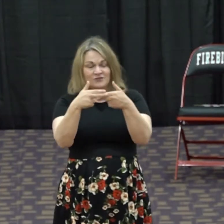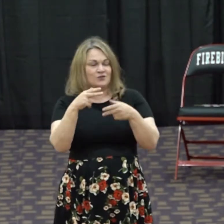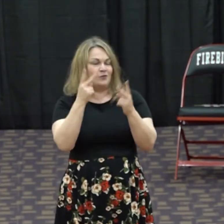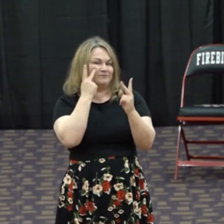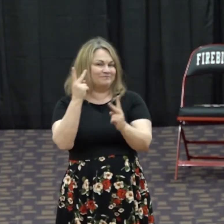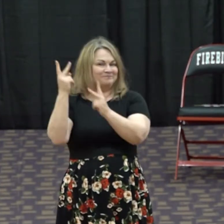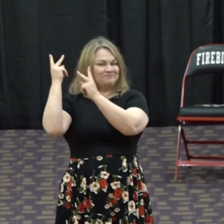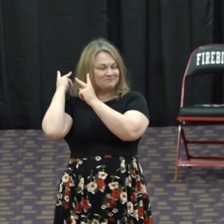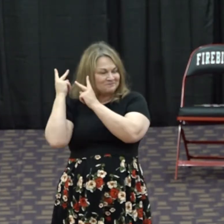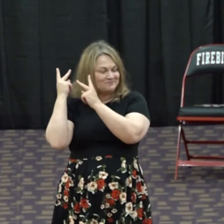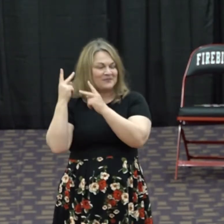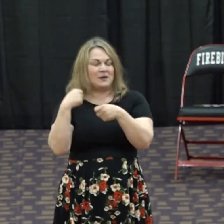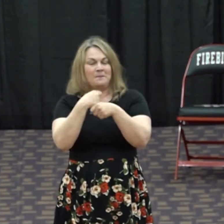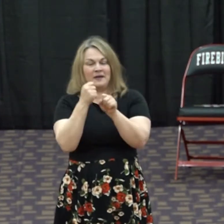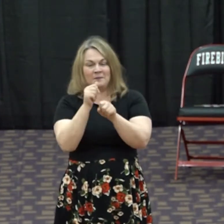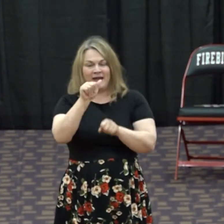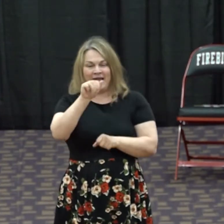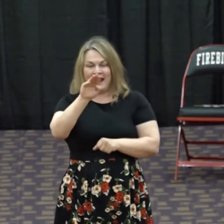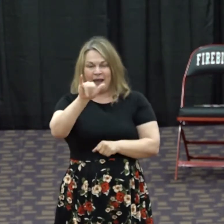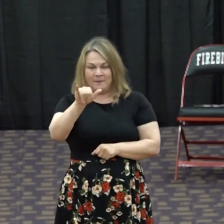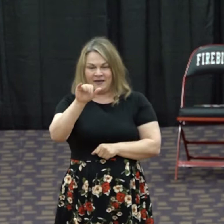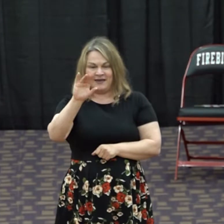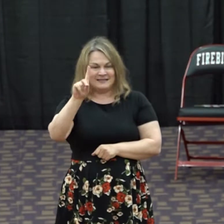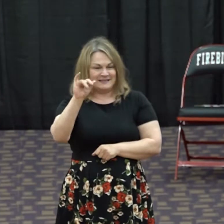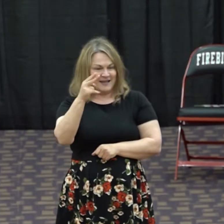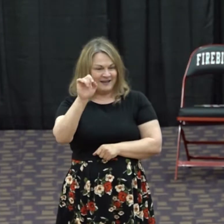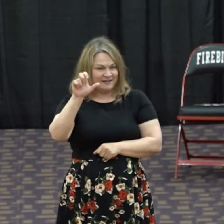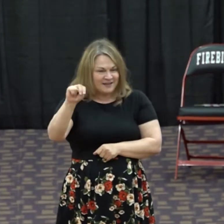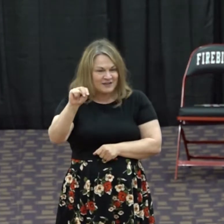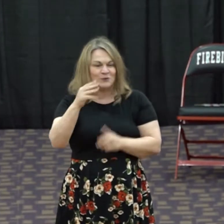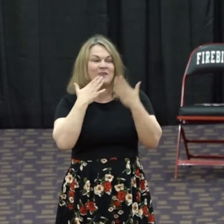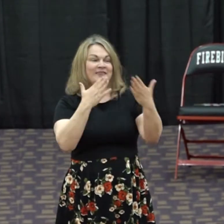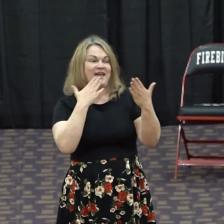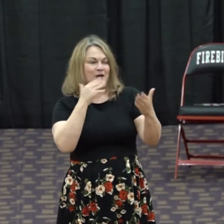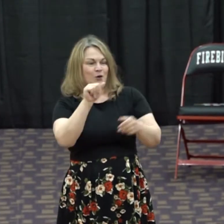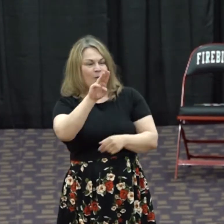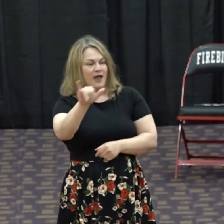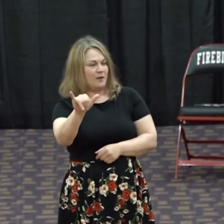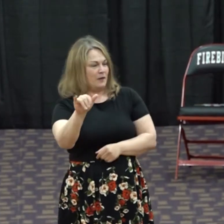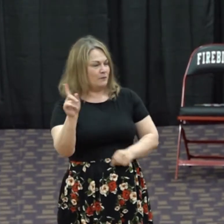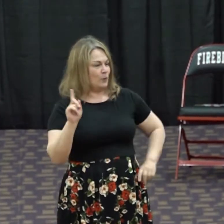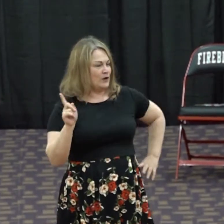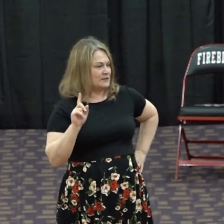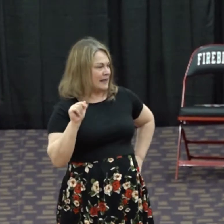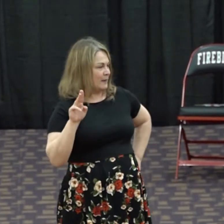We're going to be starting with a PowerPoint slideshow made by Amy Dignan.